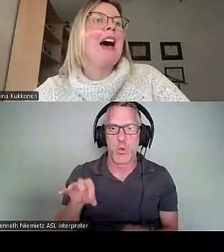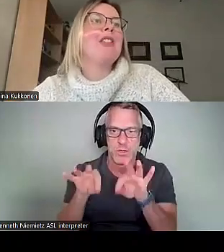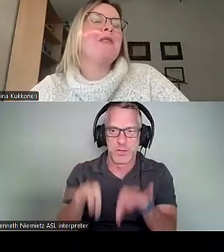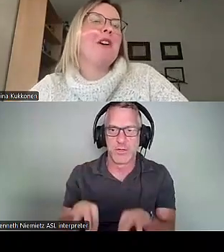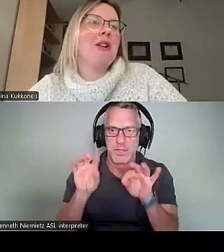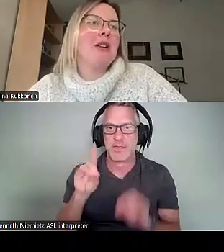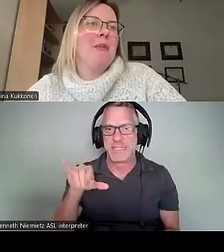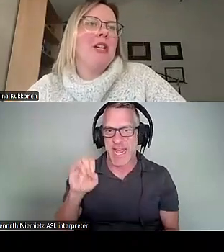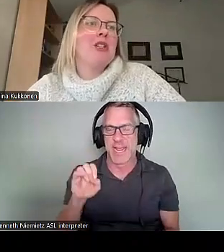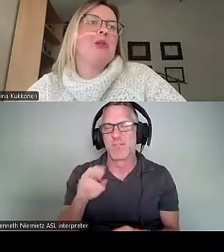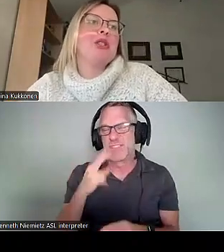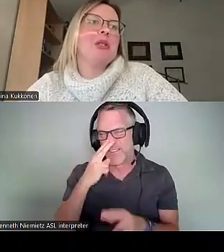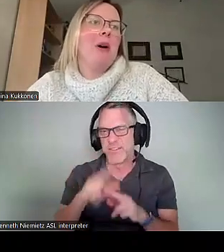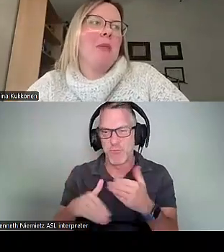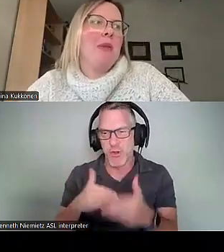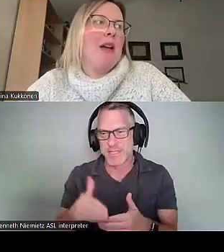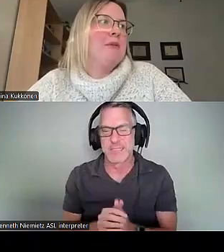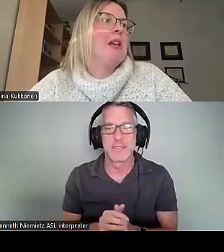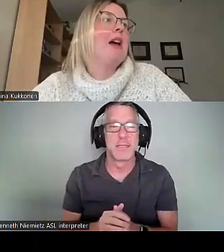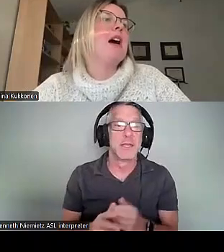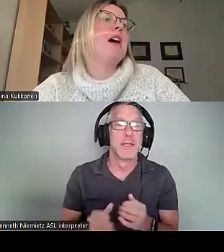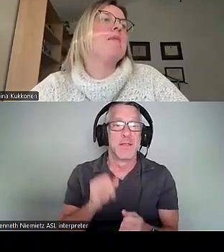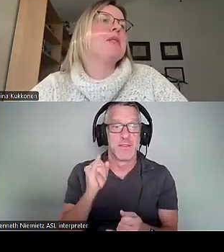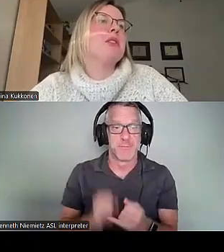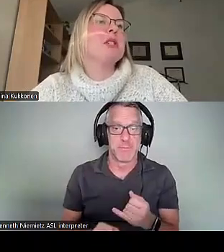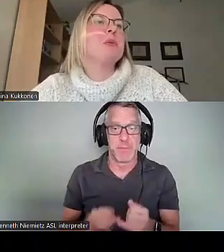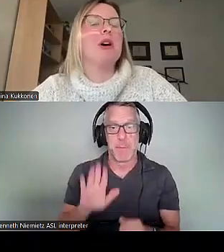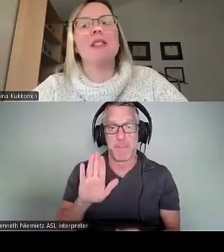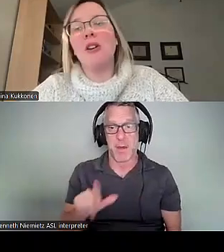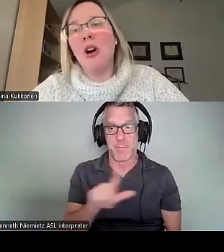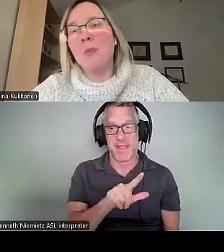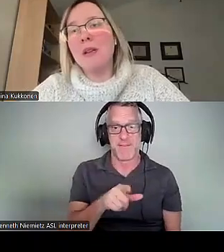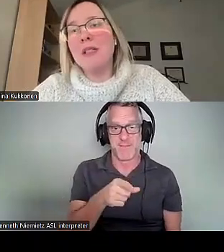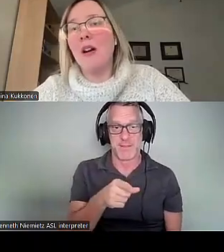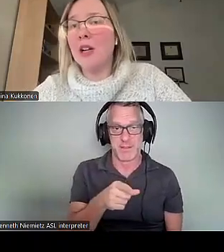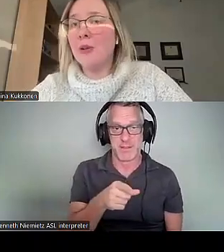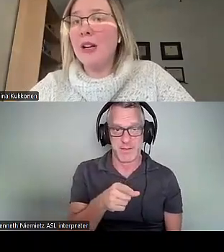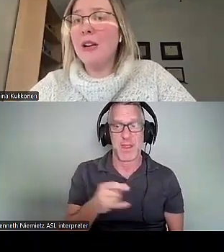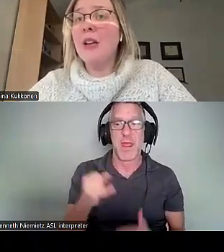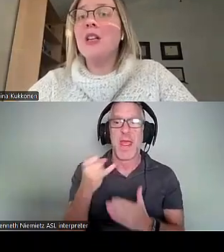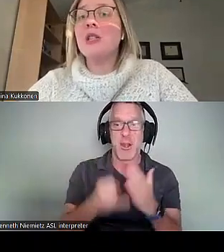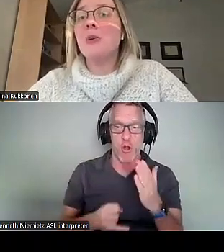And then the final image, which is the bottom left. So this was an art piece that I created.